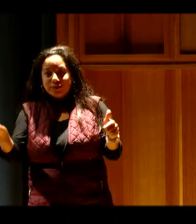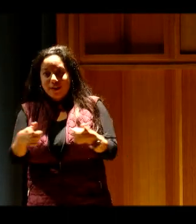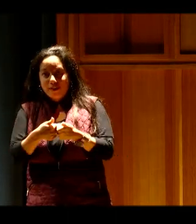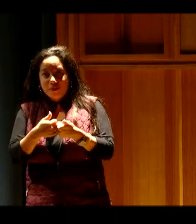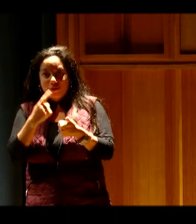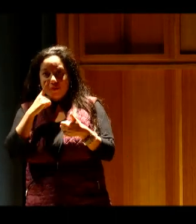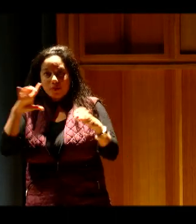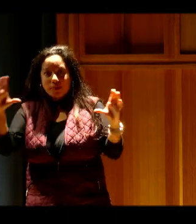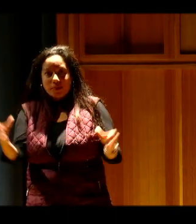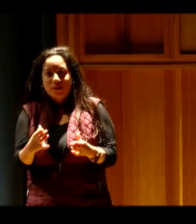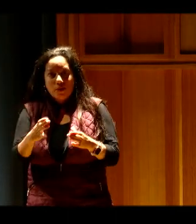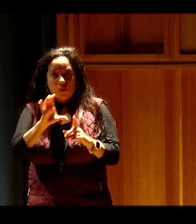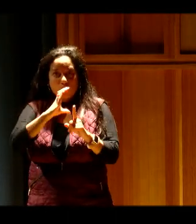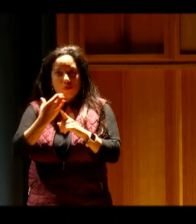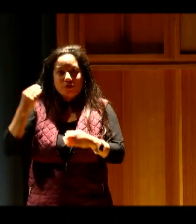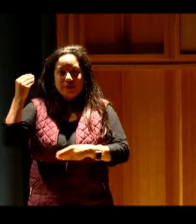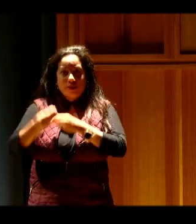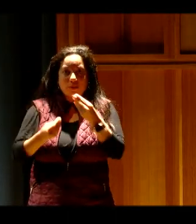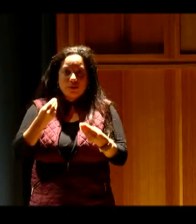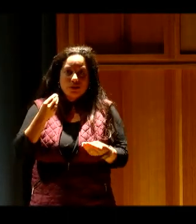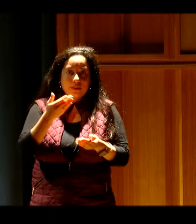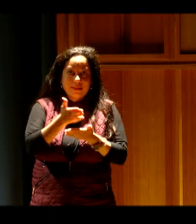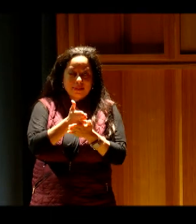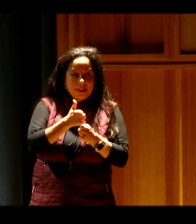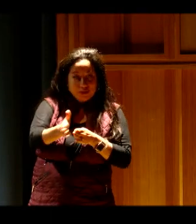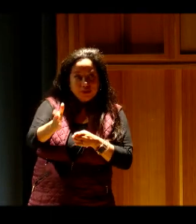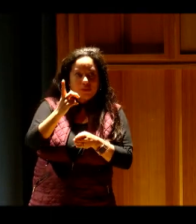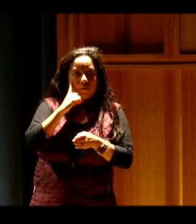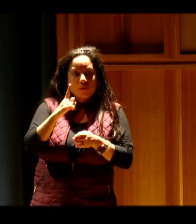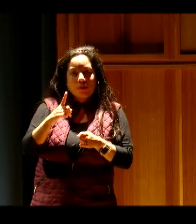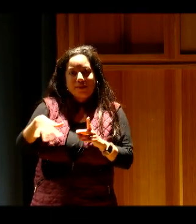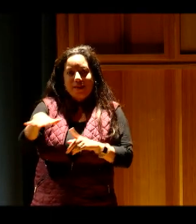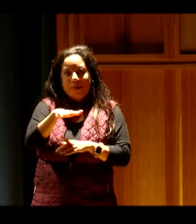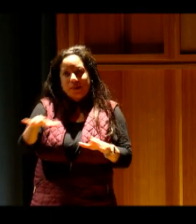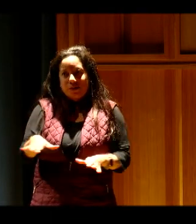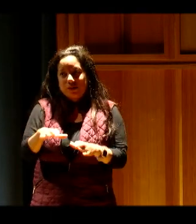the cultural heritage sector for climate action and even if you aren't joining one of the breakout sessions